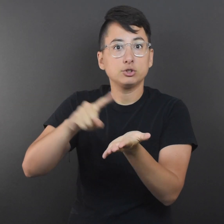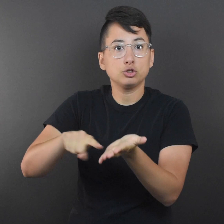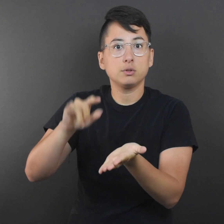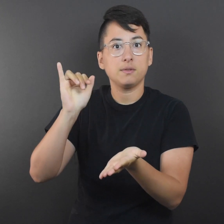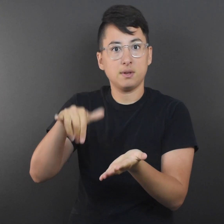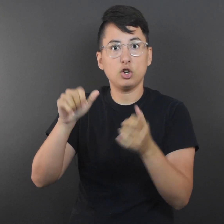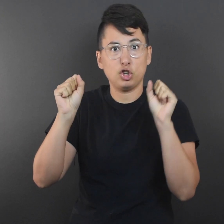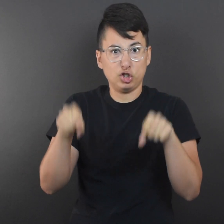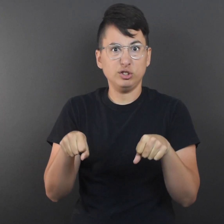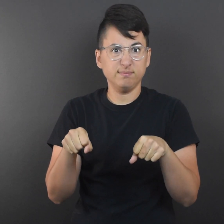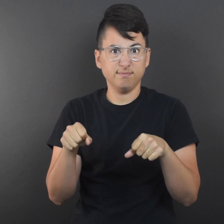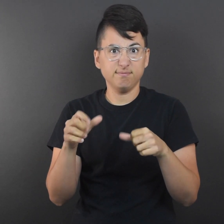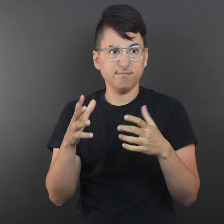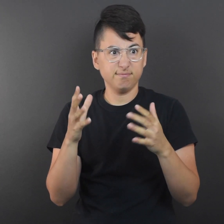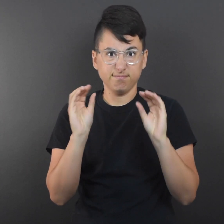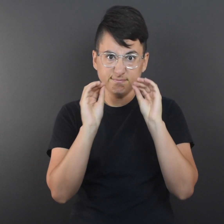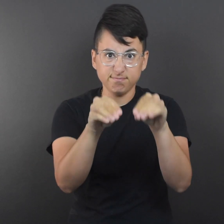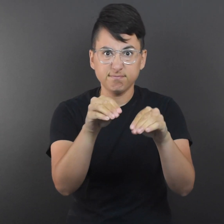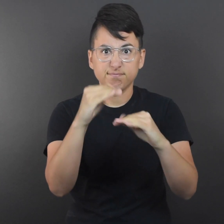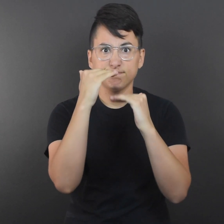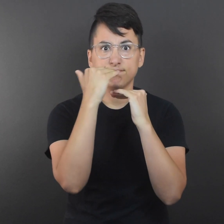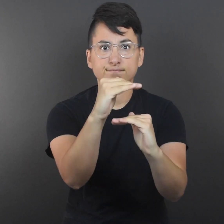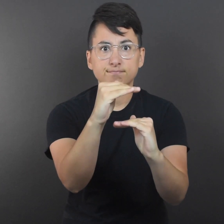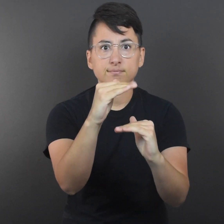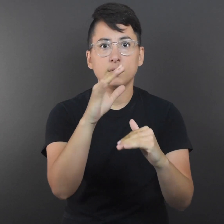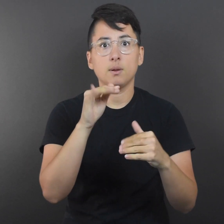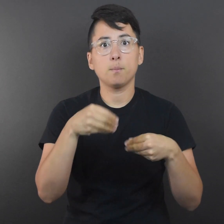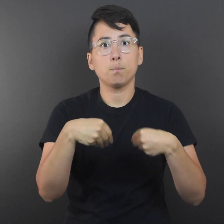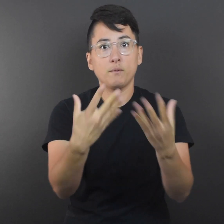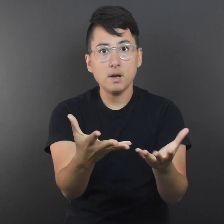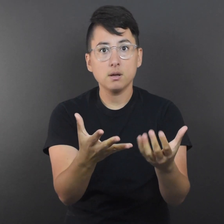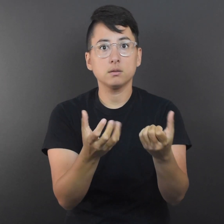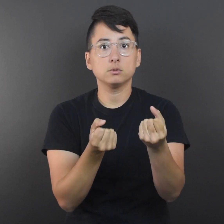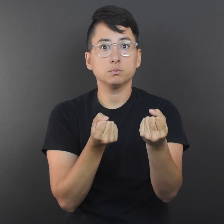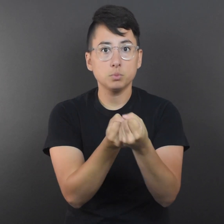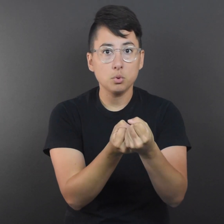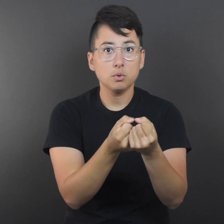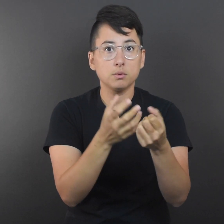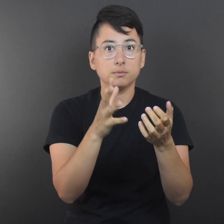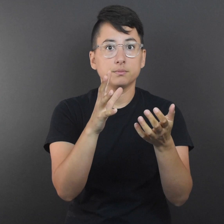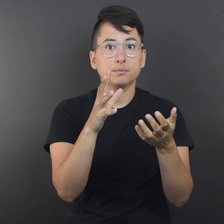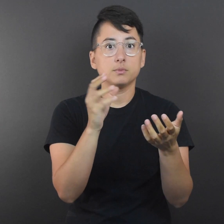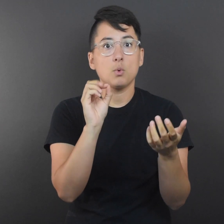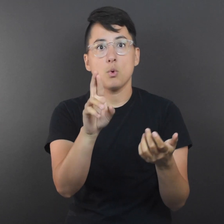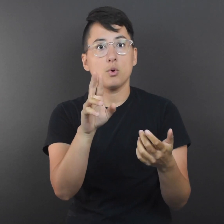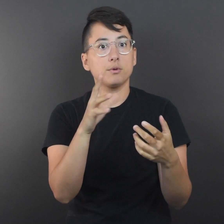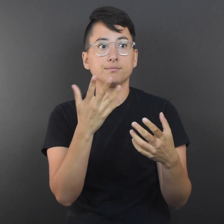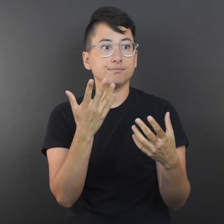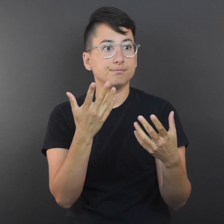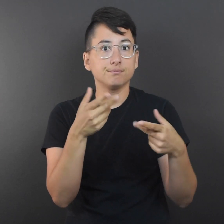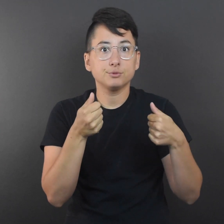assisting, or attempting to get reproductive health care services that are legal in